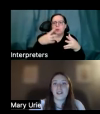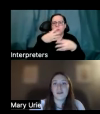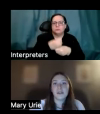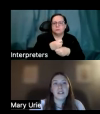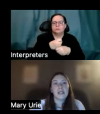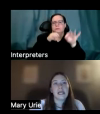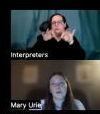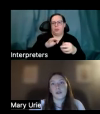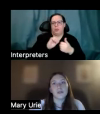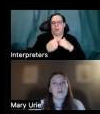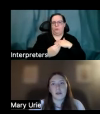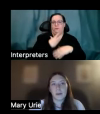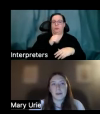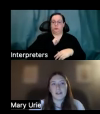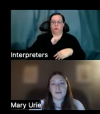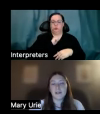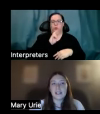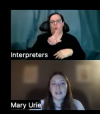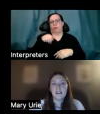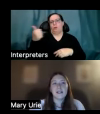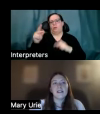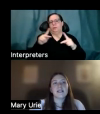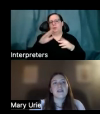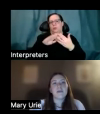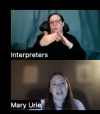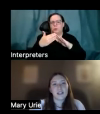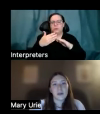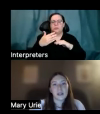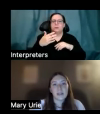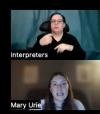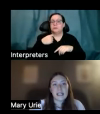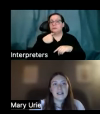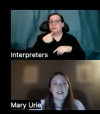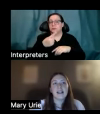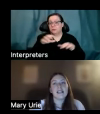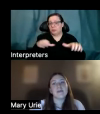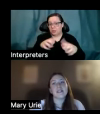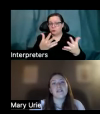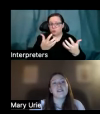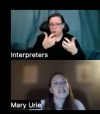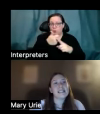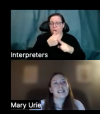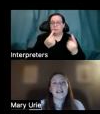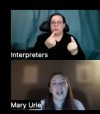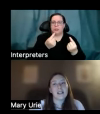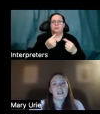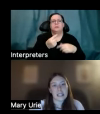you and or other people in your community. Tell them the action you want them to take. And then make sure like I said and on